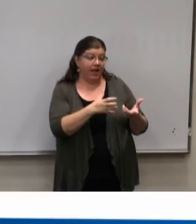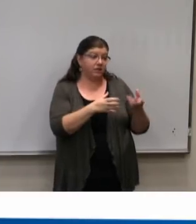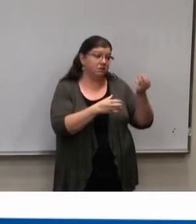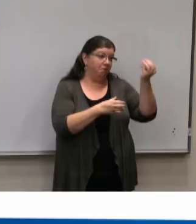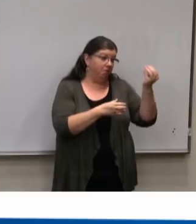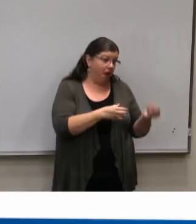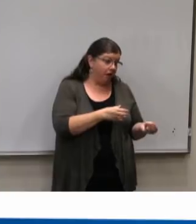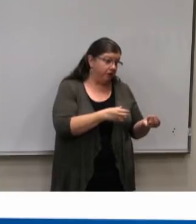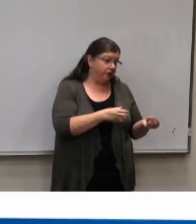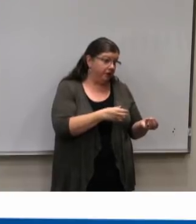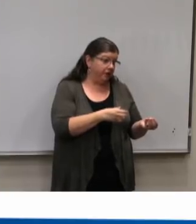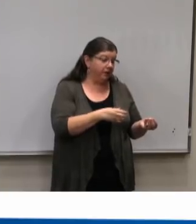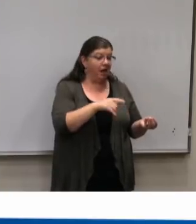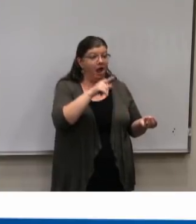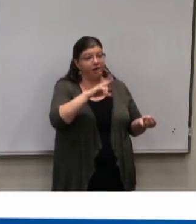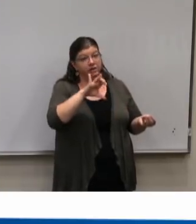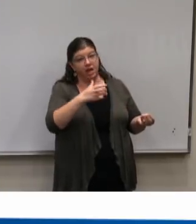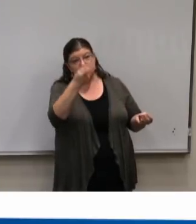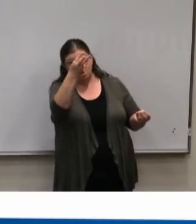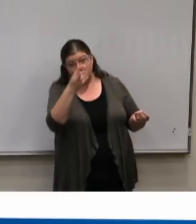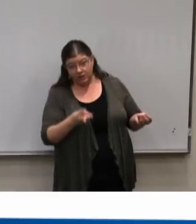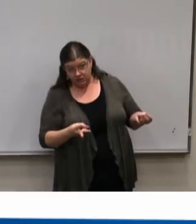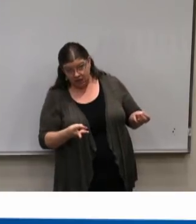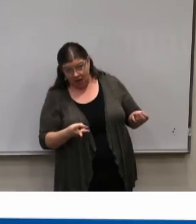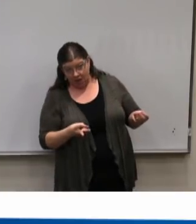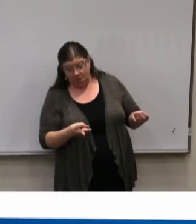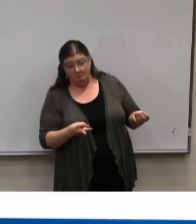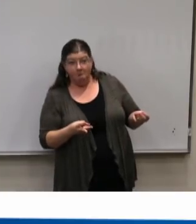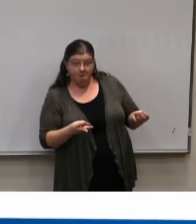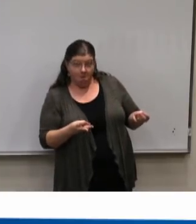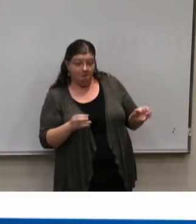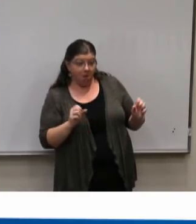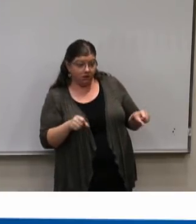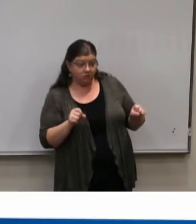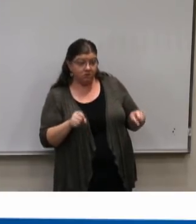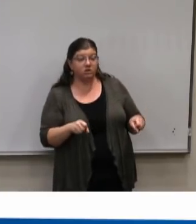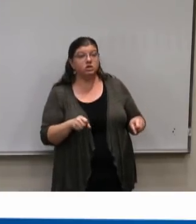so that the class meets on Monday, half the class meets on Wednesday, you take out the desks.